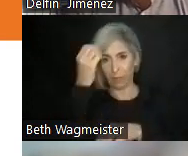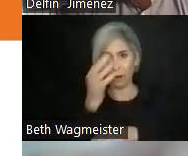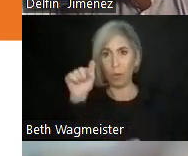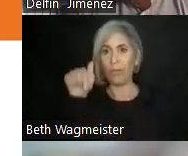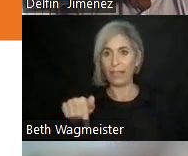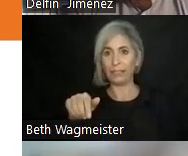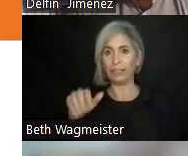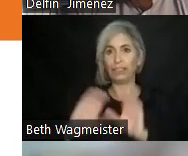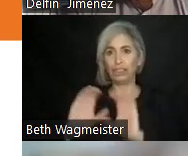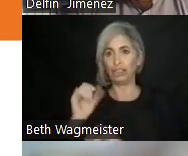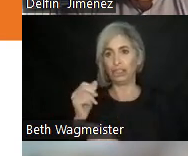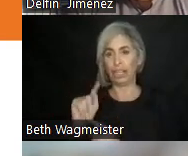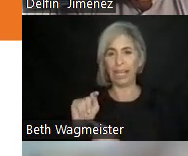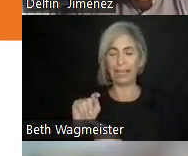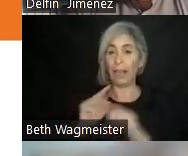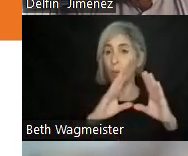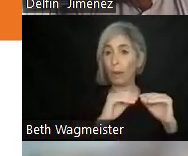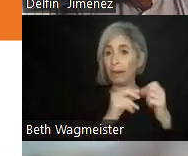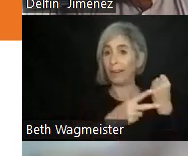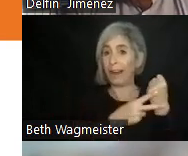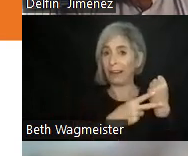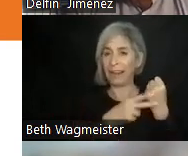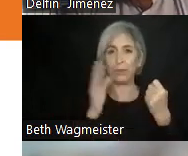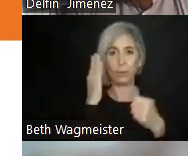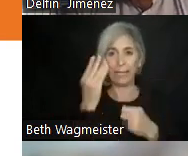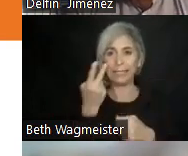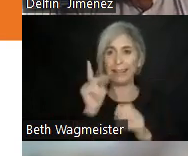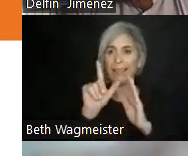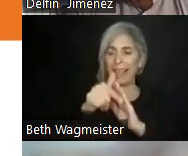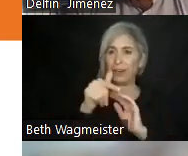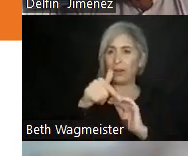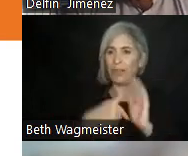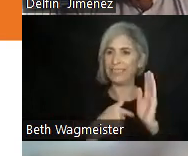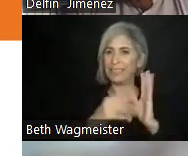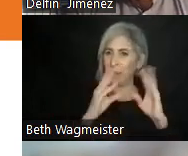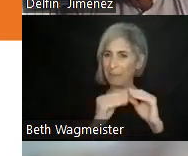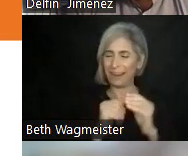in our webinar archives. And now I would like to turn today's program over to our presenter,